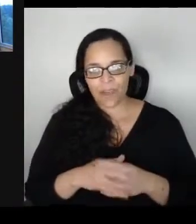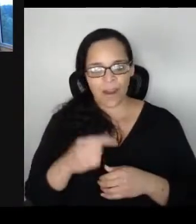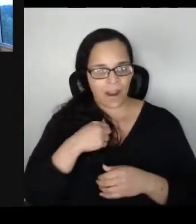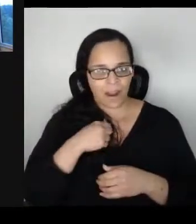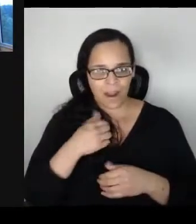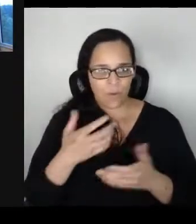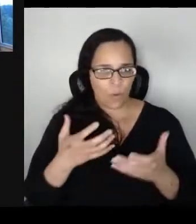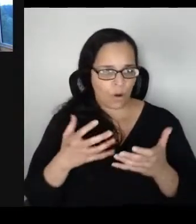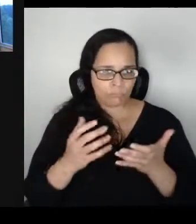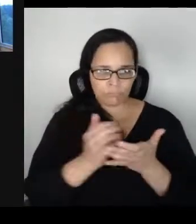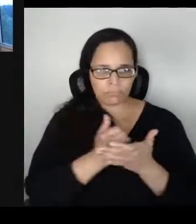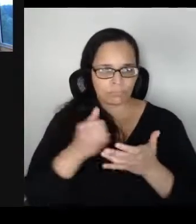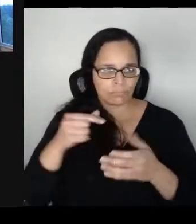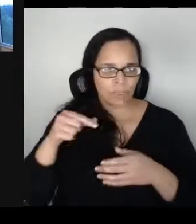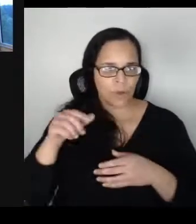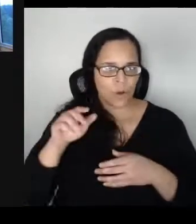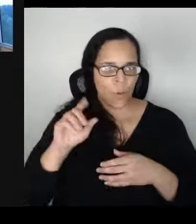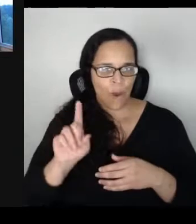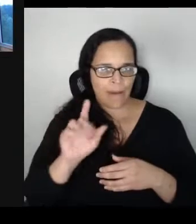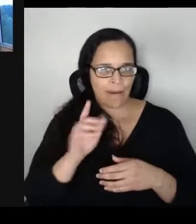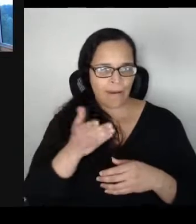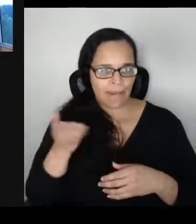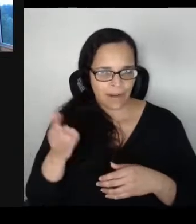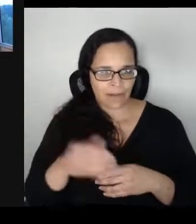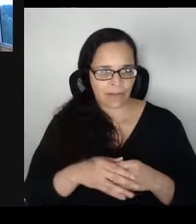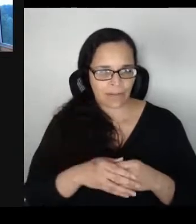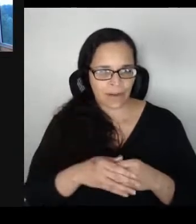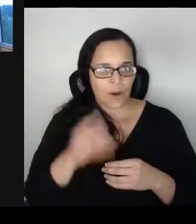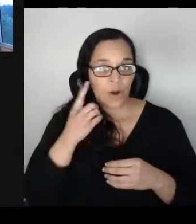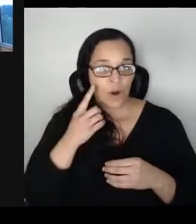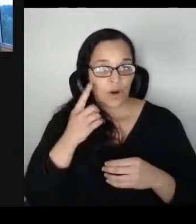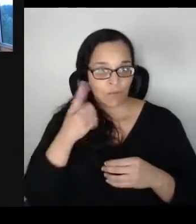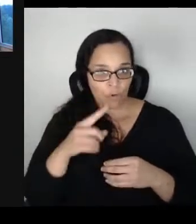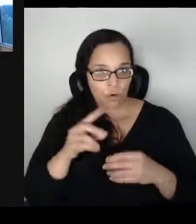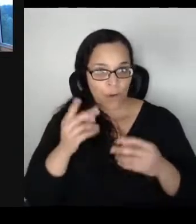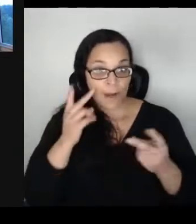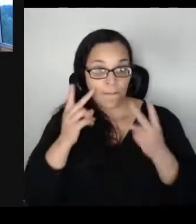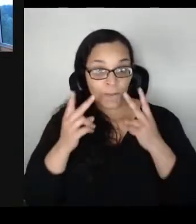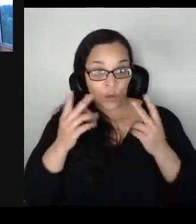one thing for viewers that are watching and that are part of the conversation.